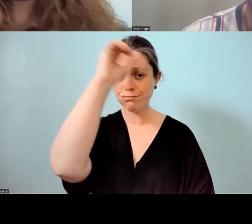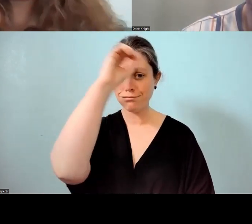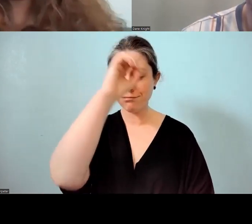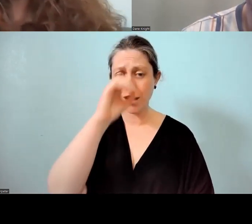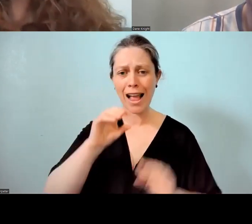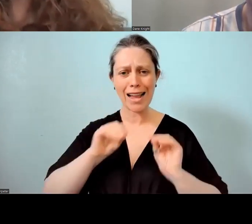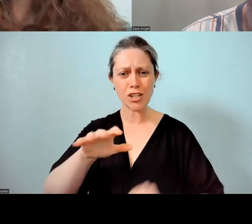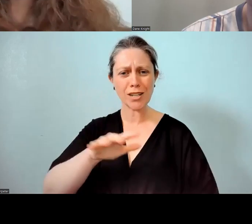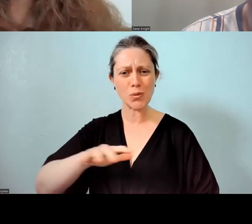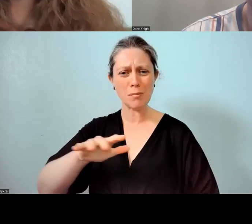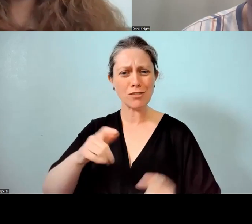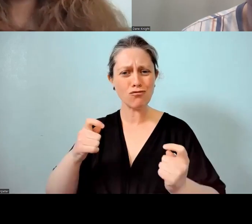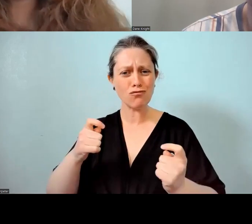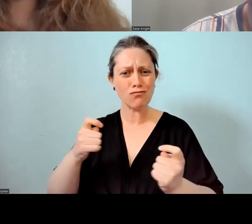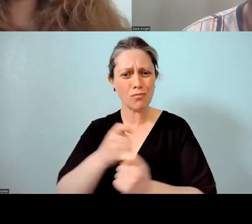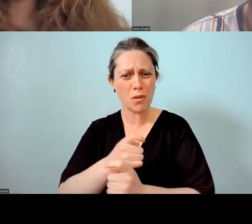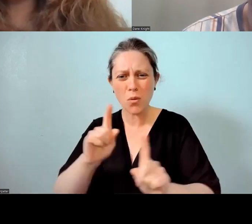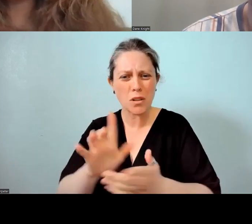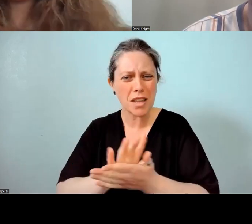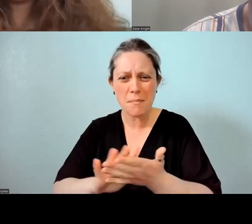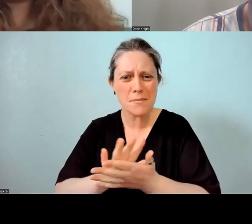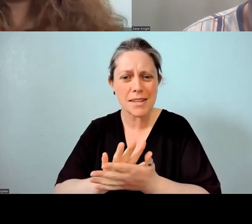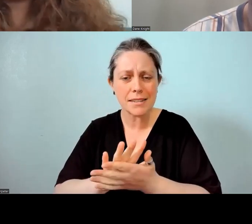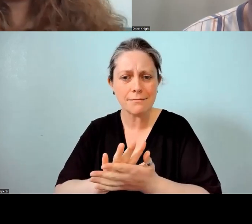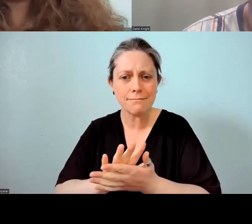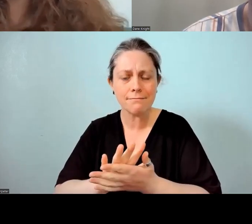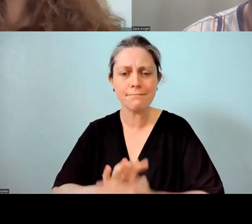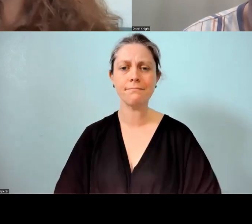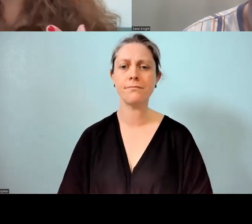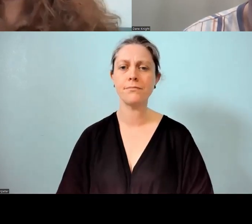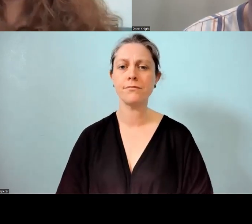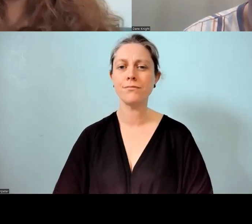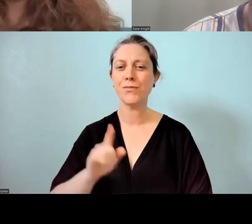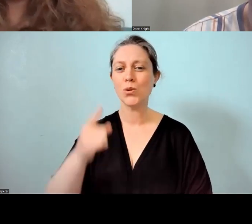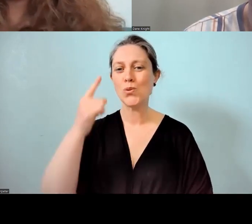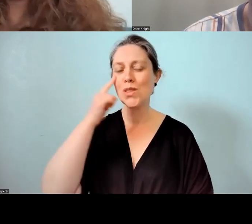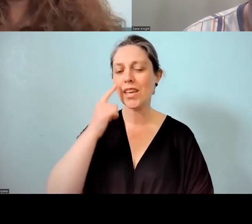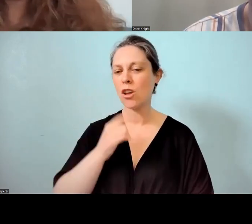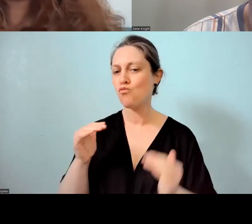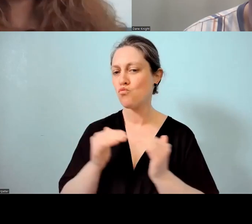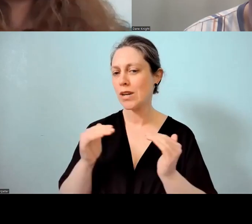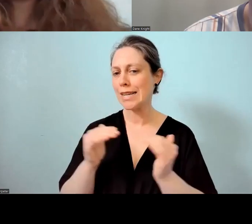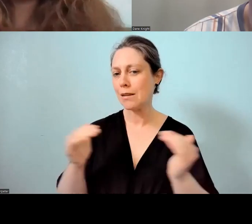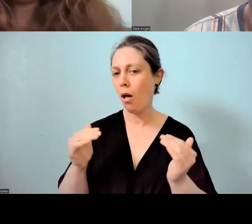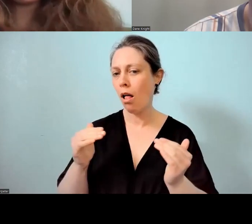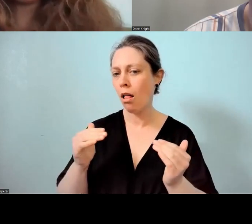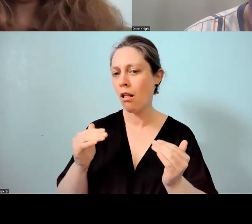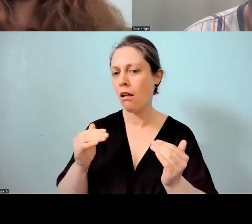Okay, and what do you think reasonable accommodation in the education space could mean?